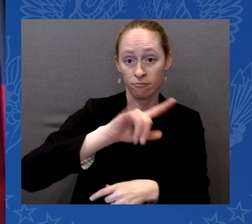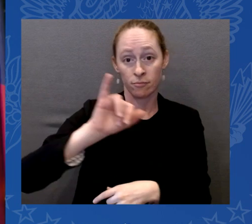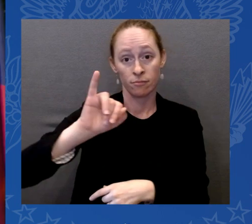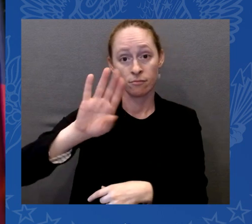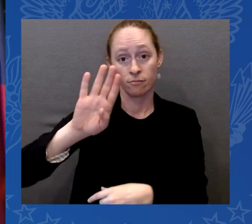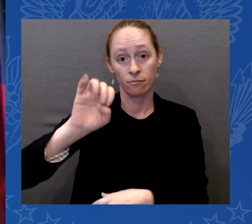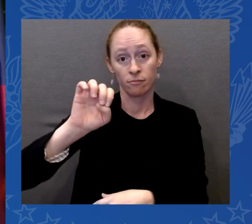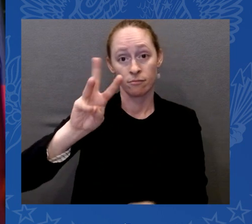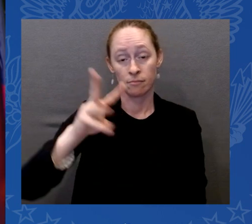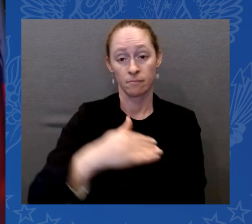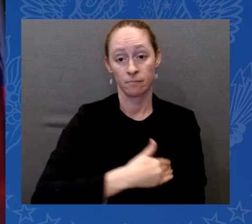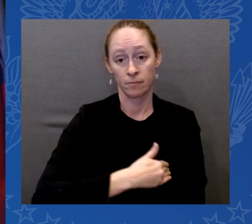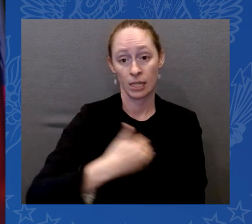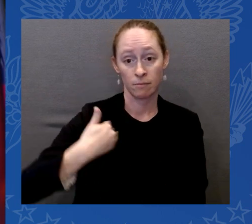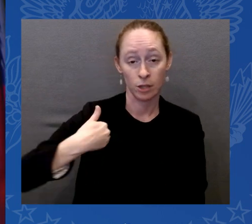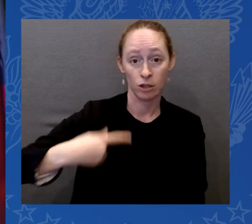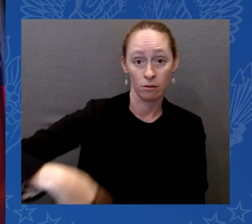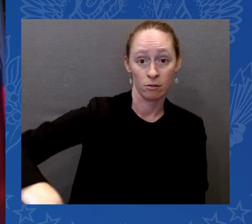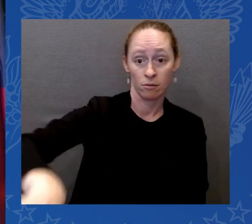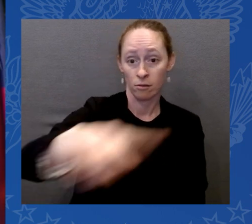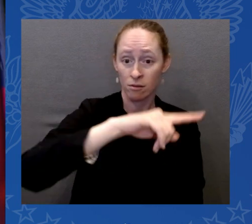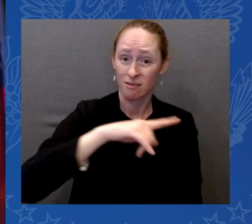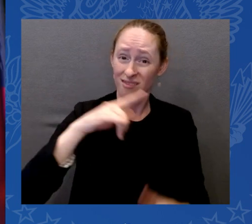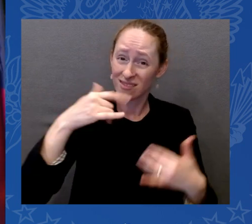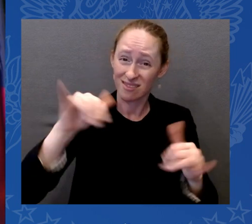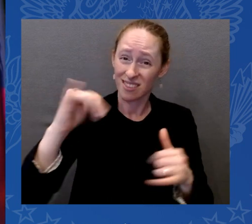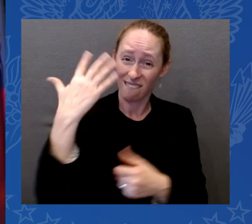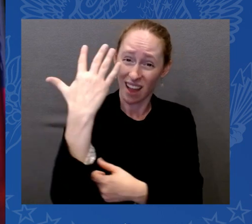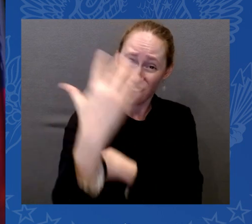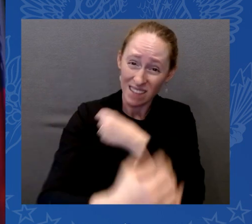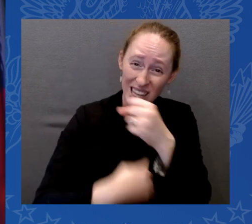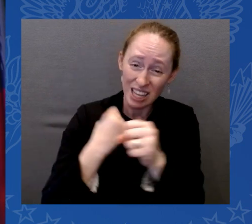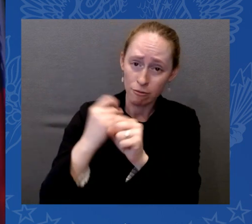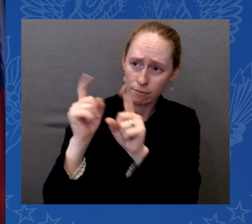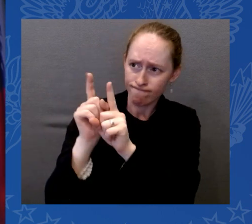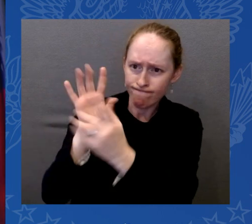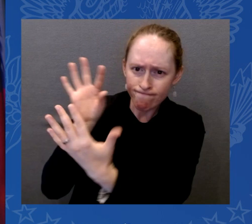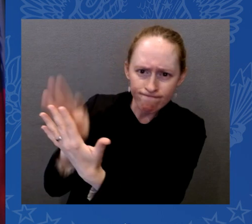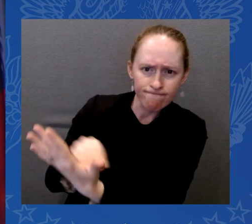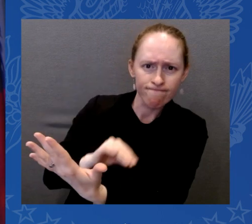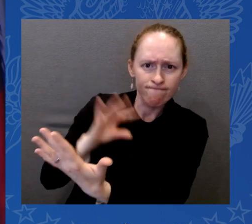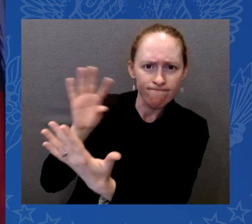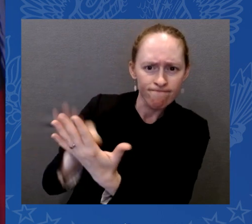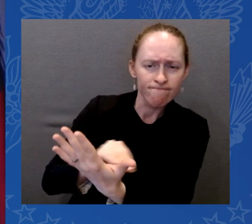Five years is like going back to college, plus a year. Five years. You're getting paid,